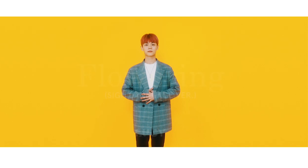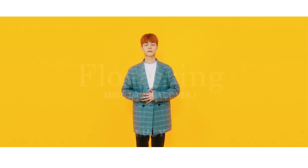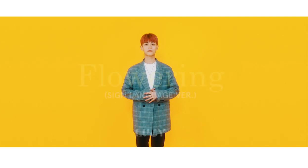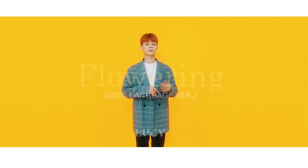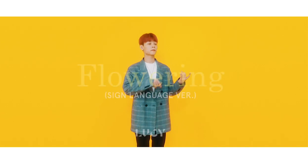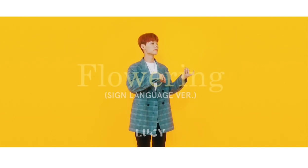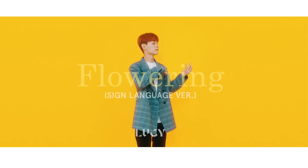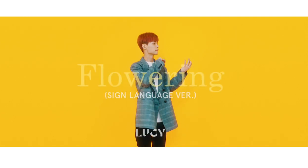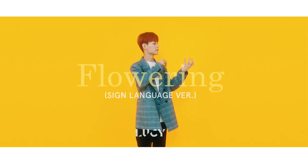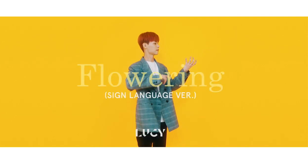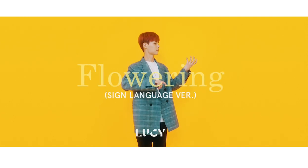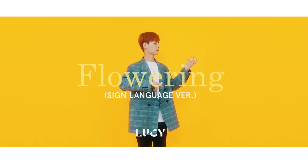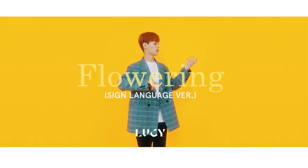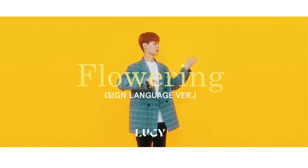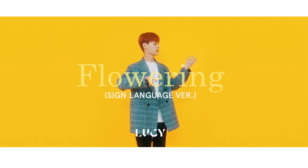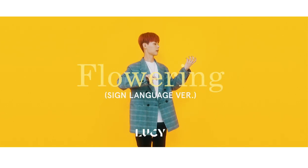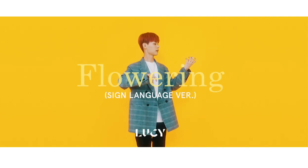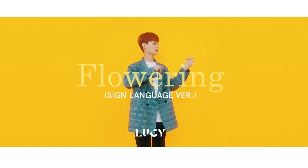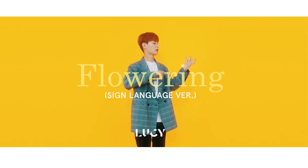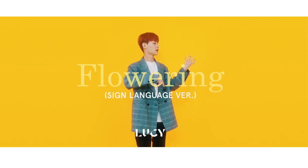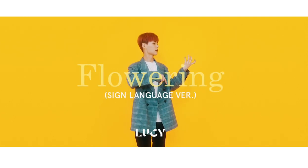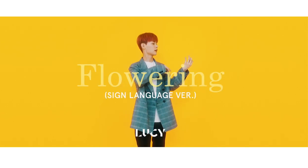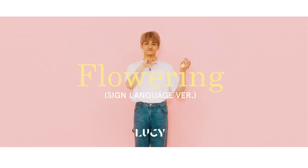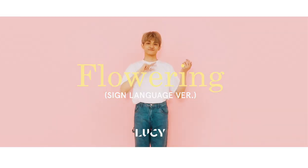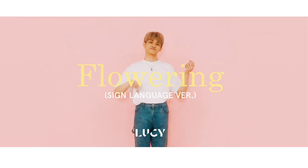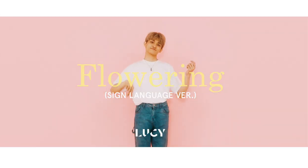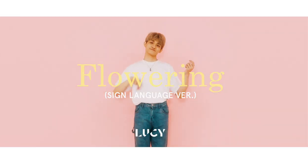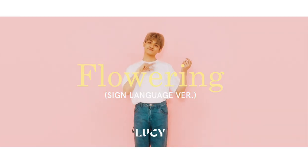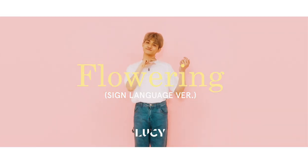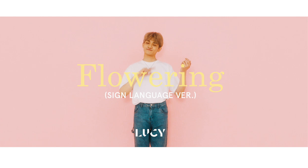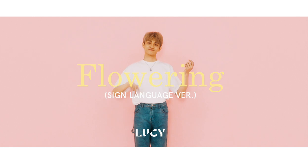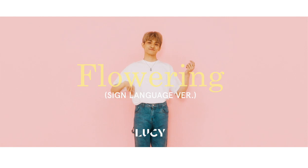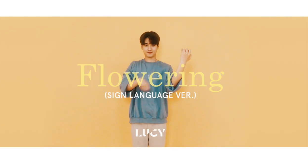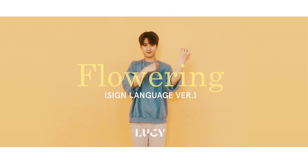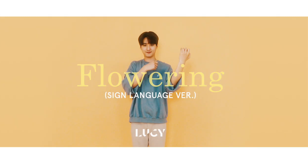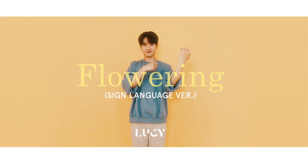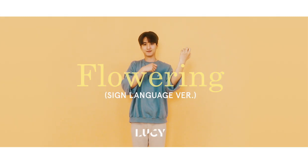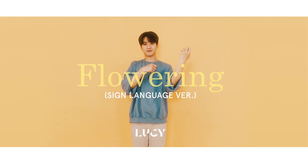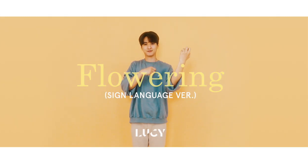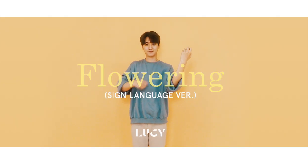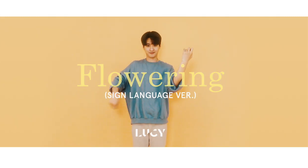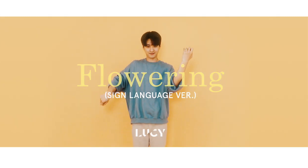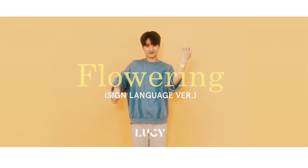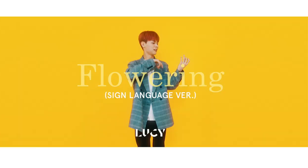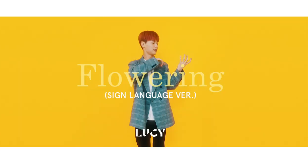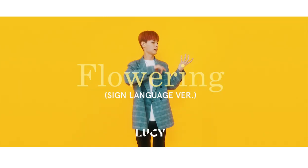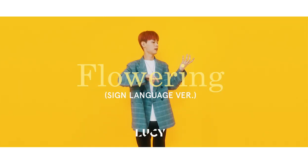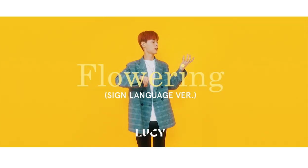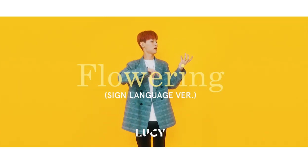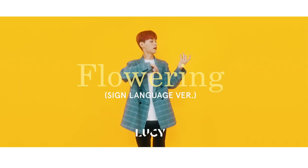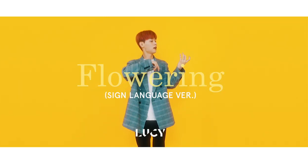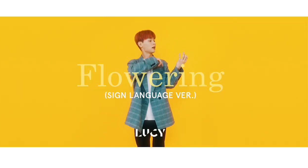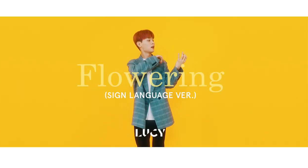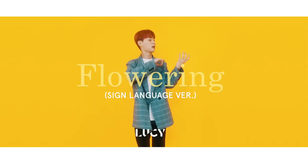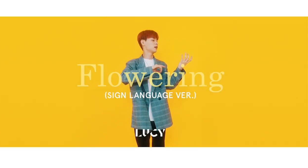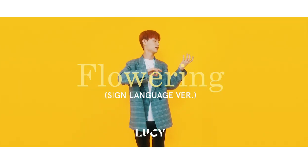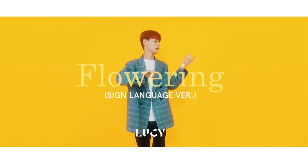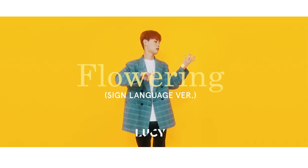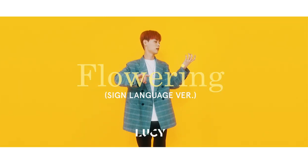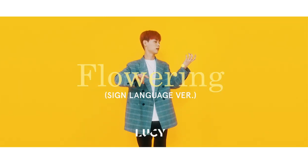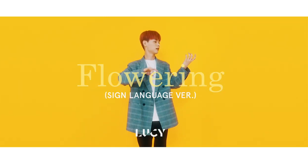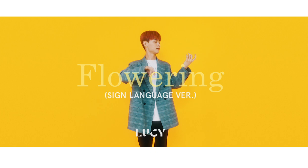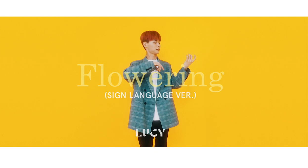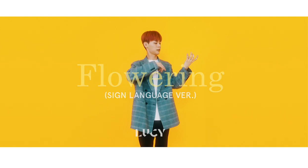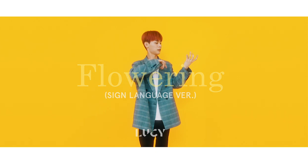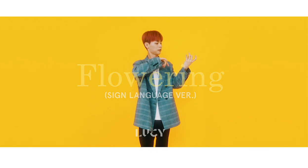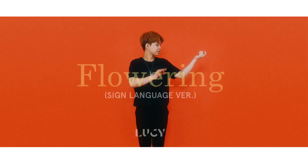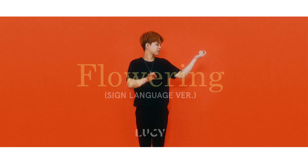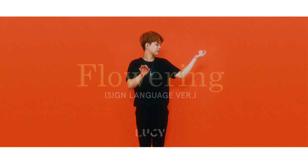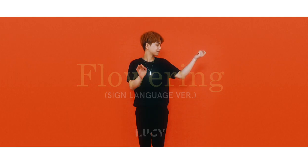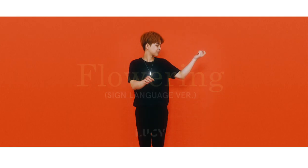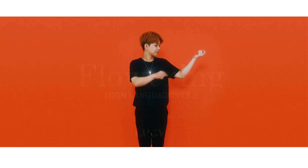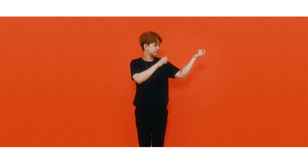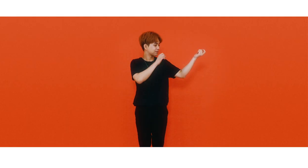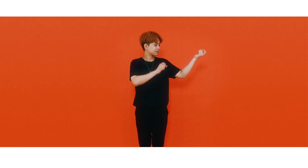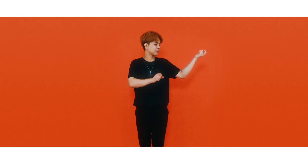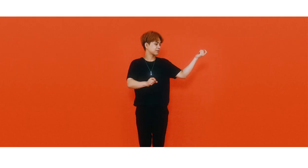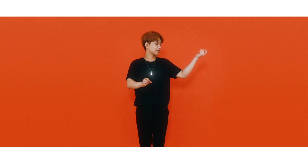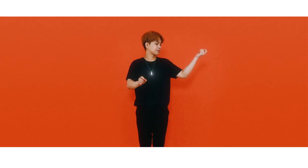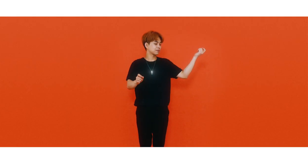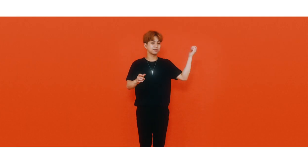(violin)